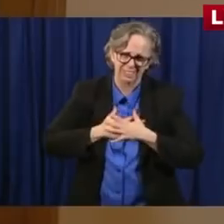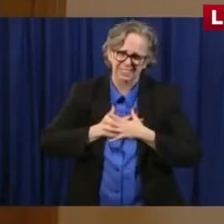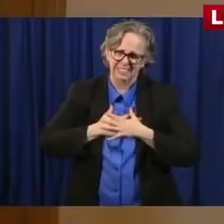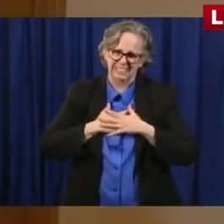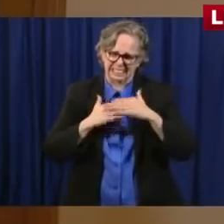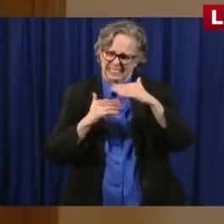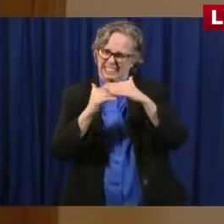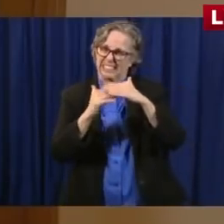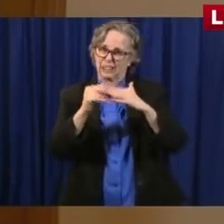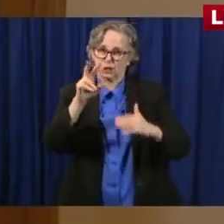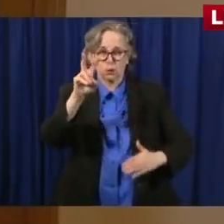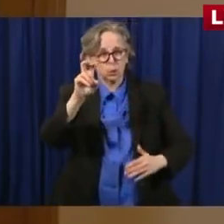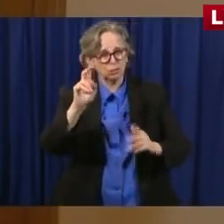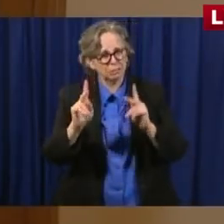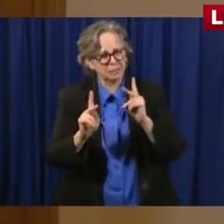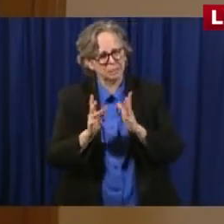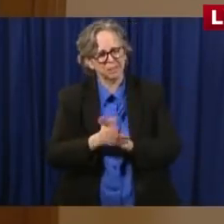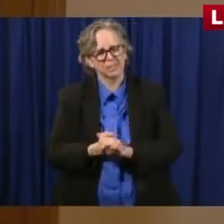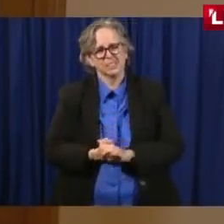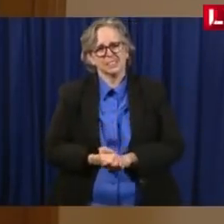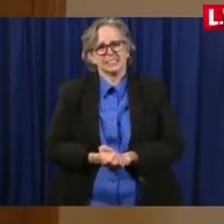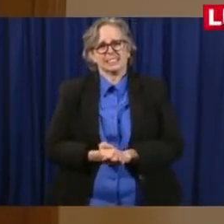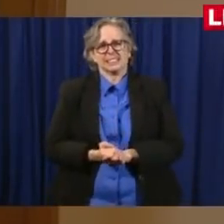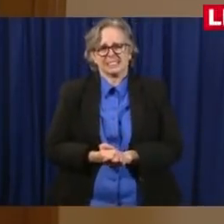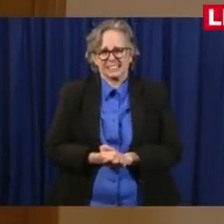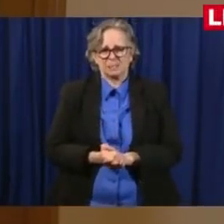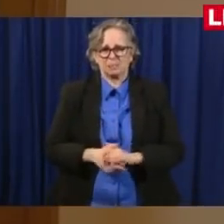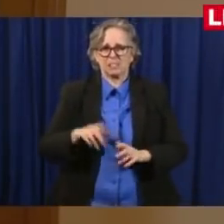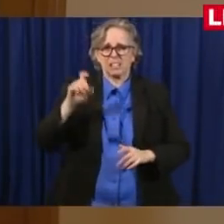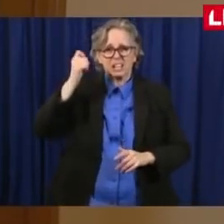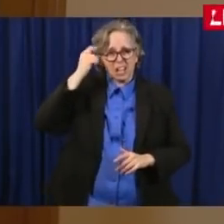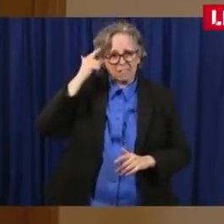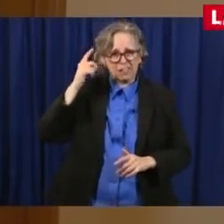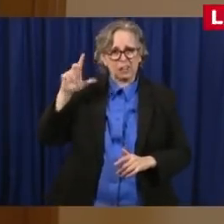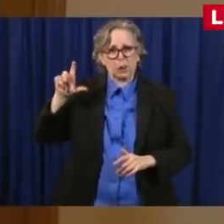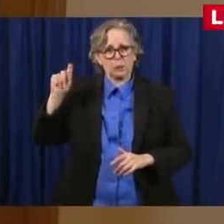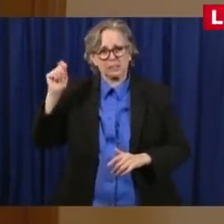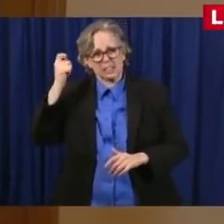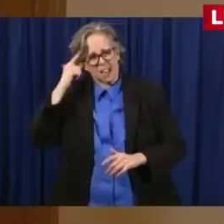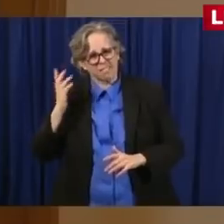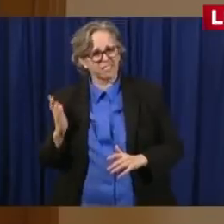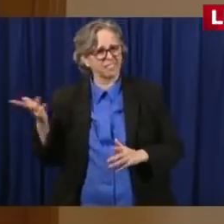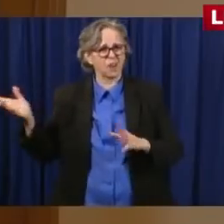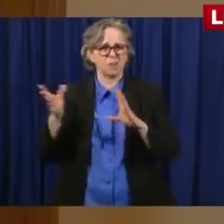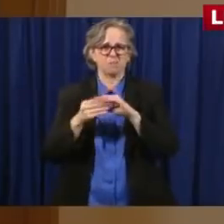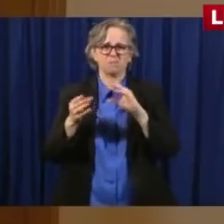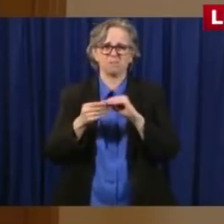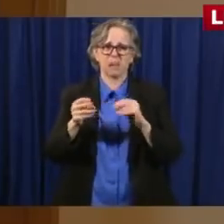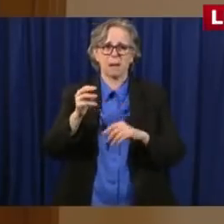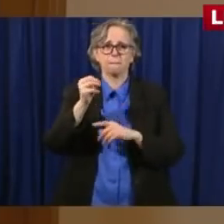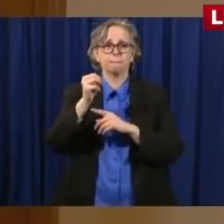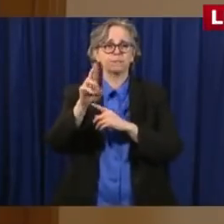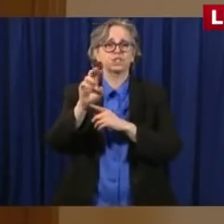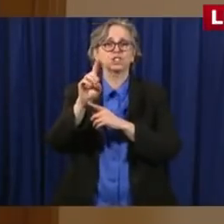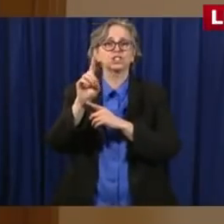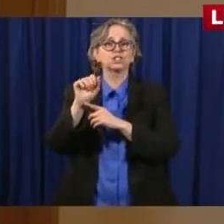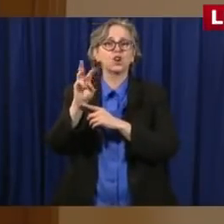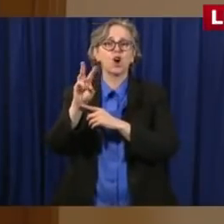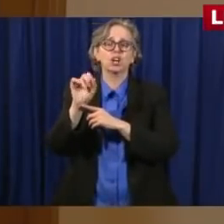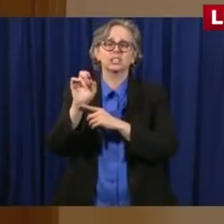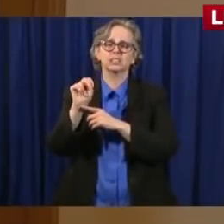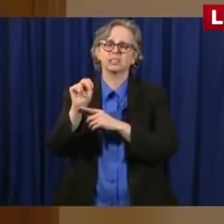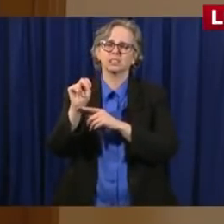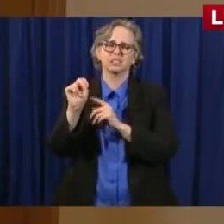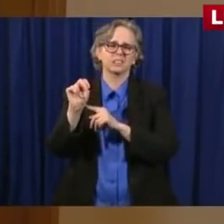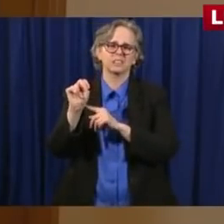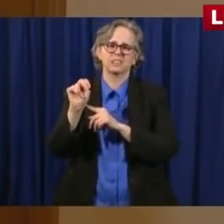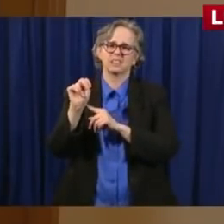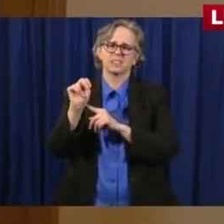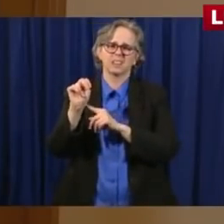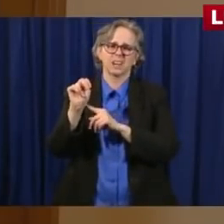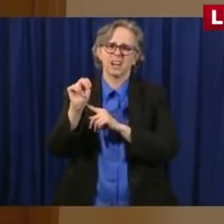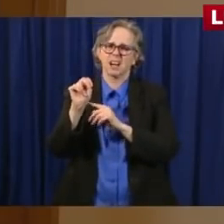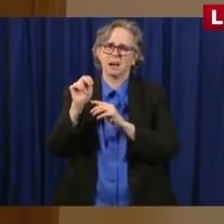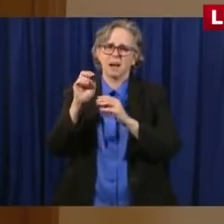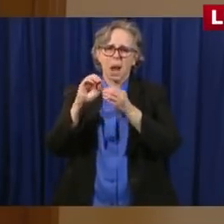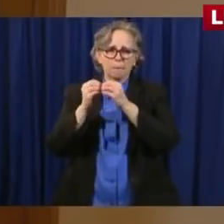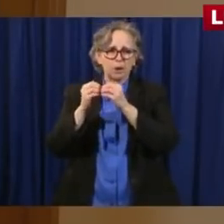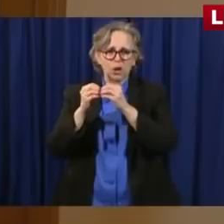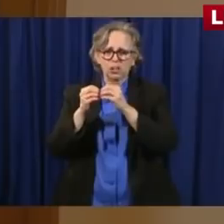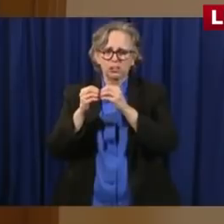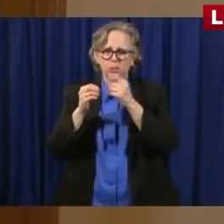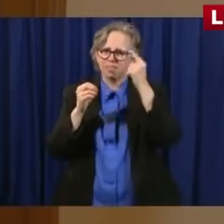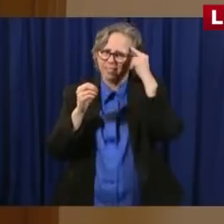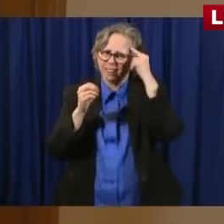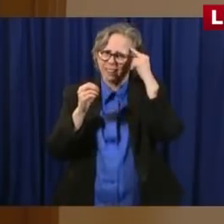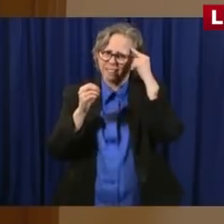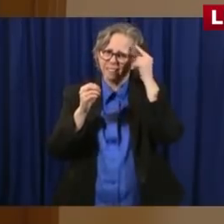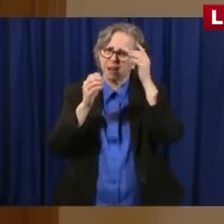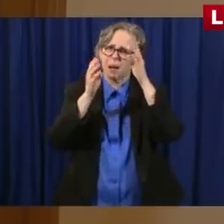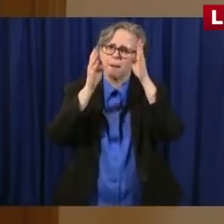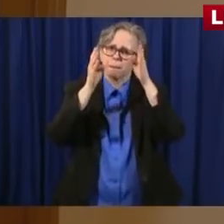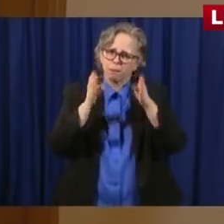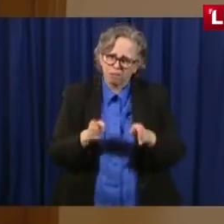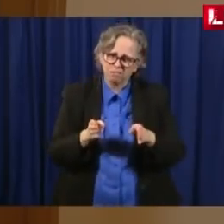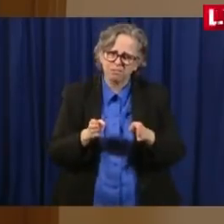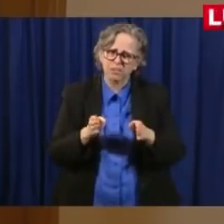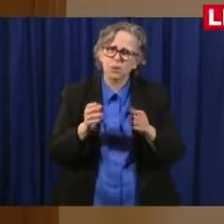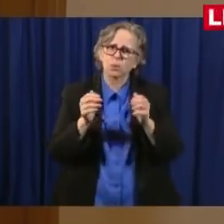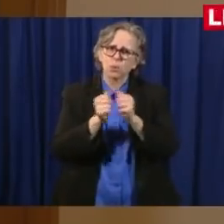THE DEATH NUMBERS ARE CLIMBING IN OHIO.